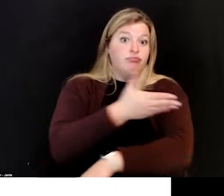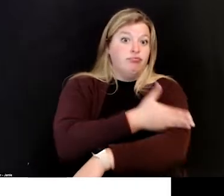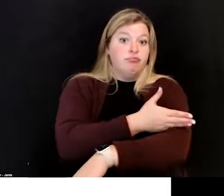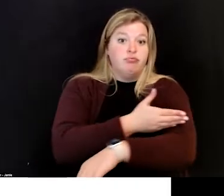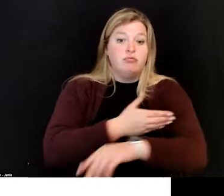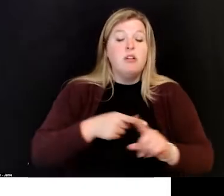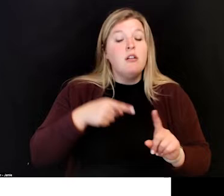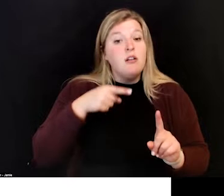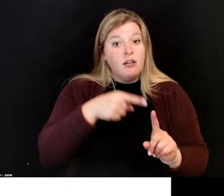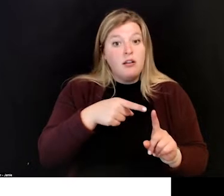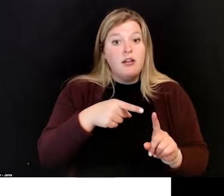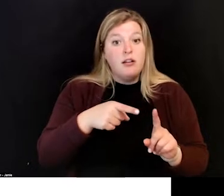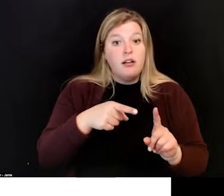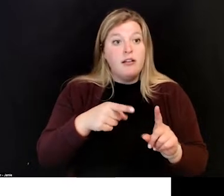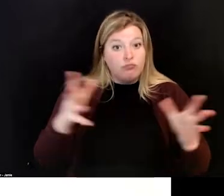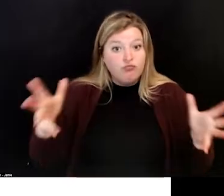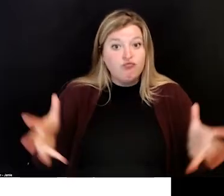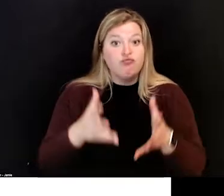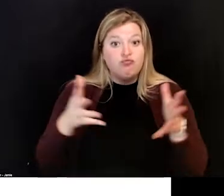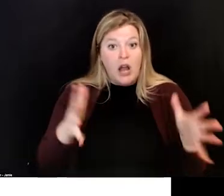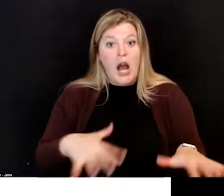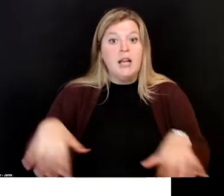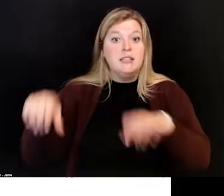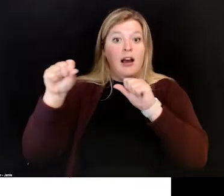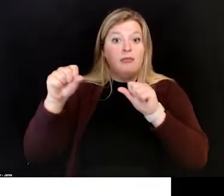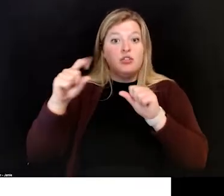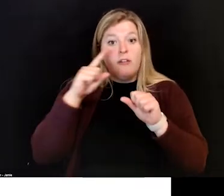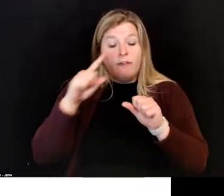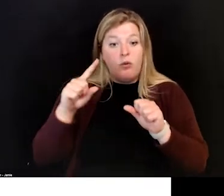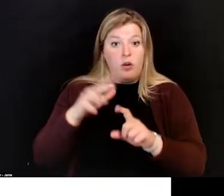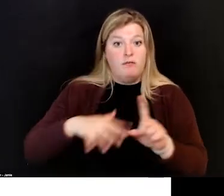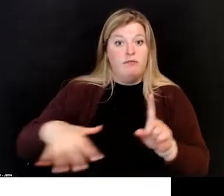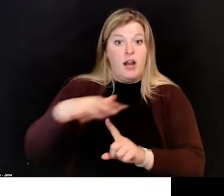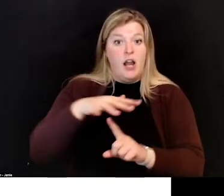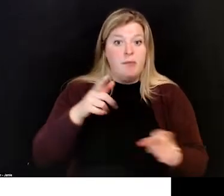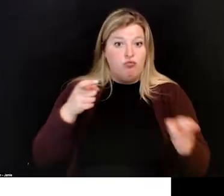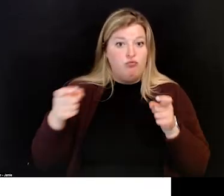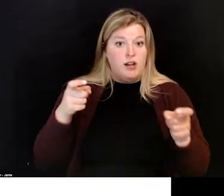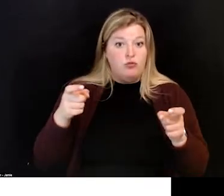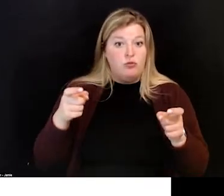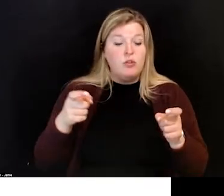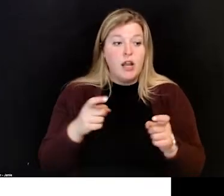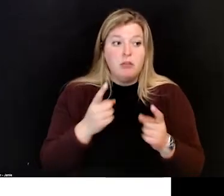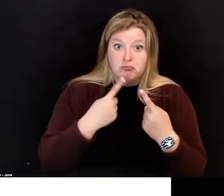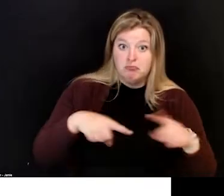into the regulatory environment, which was a great success for it, but it had to have some constraints in place